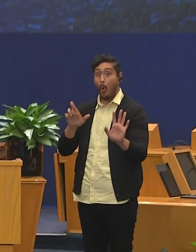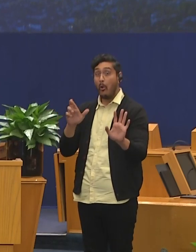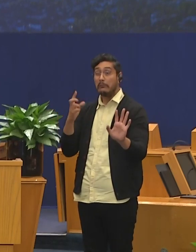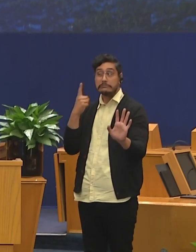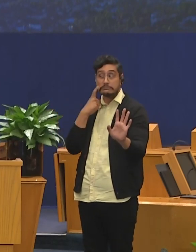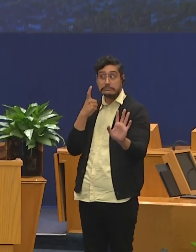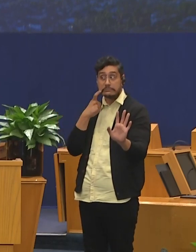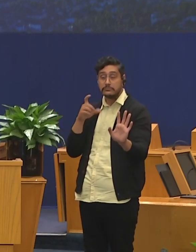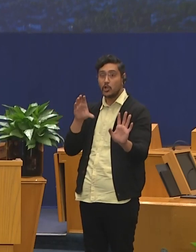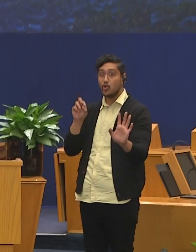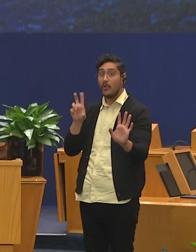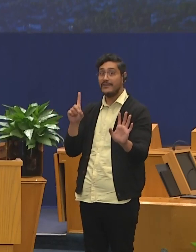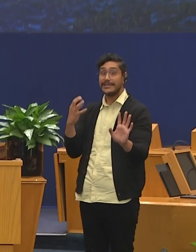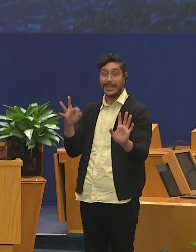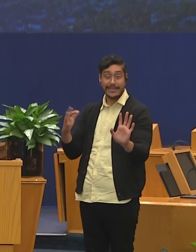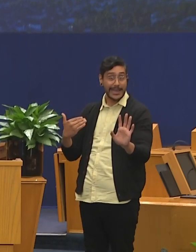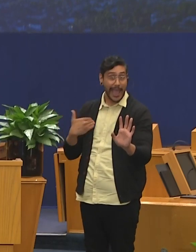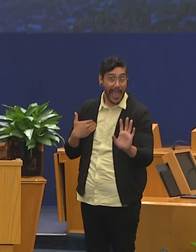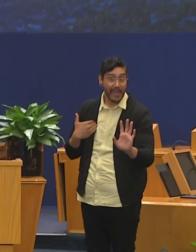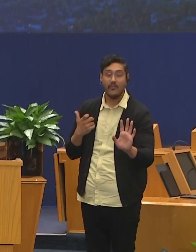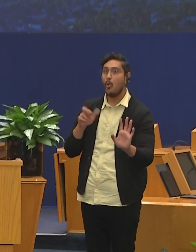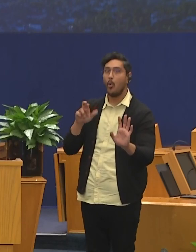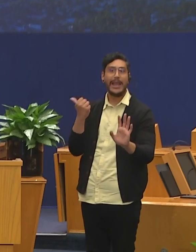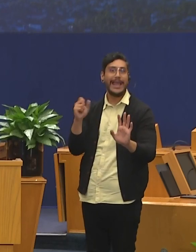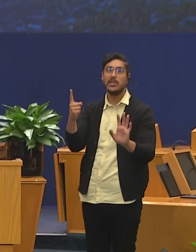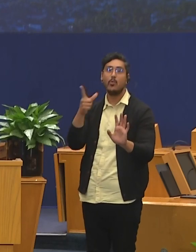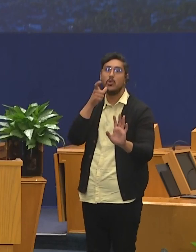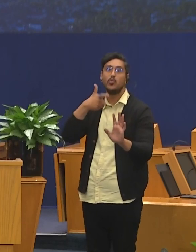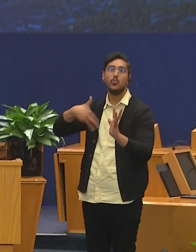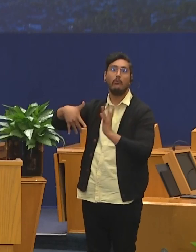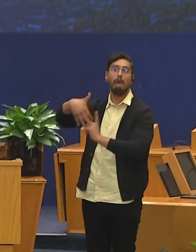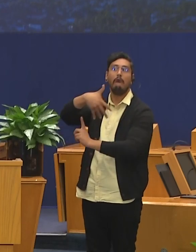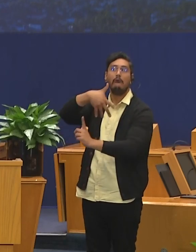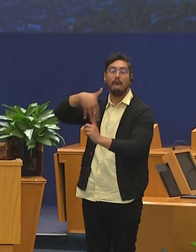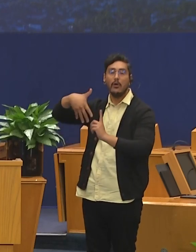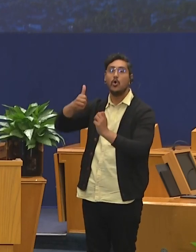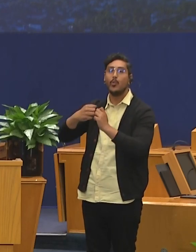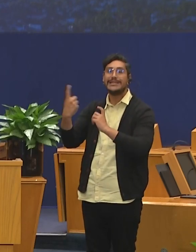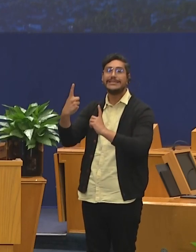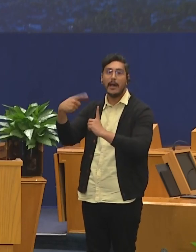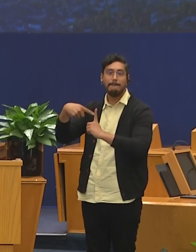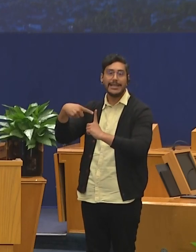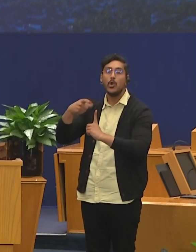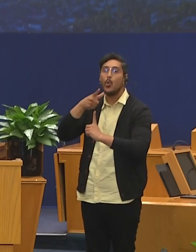PRESTUM TO BE POSITIVE FOR